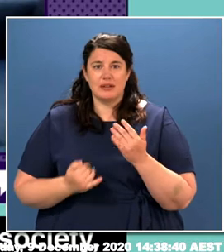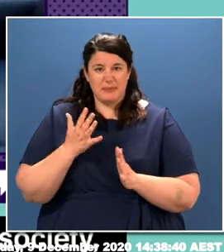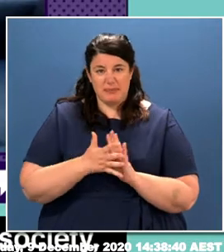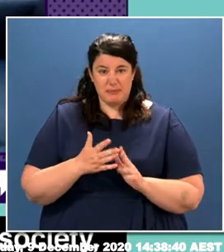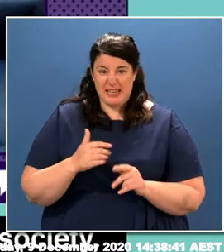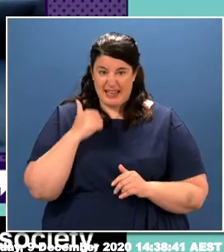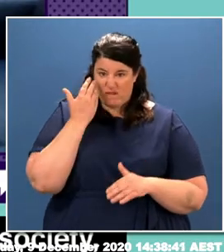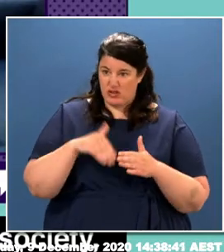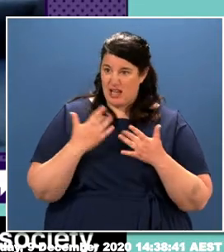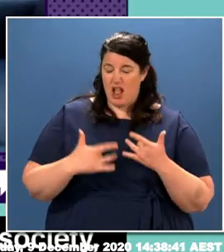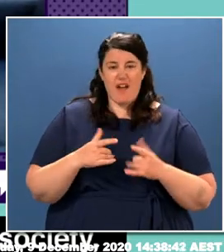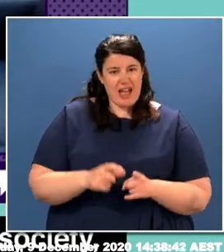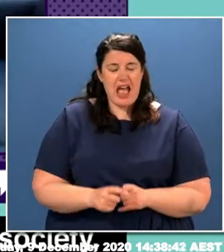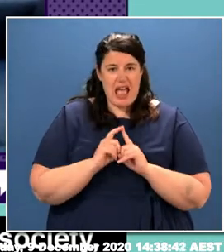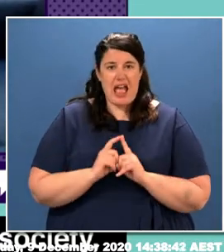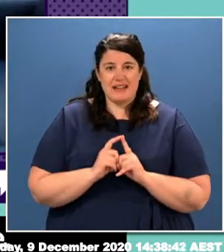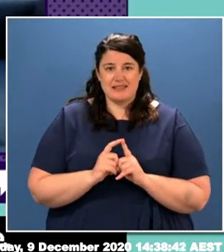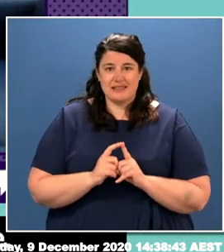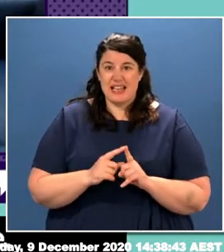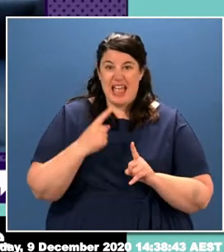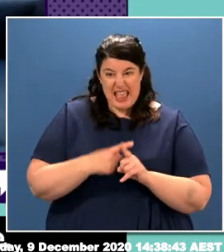everyday society, and that's also going to occur in the workplace.